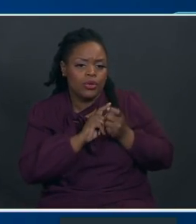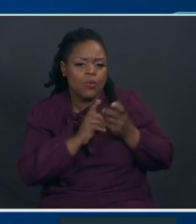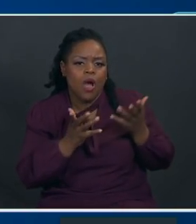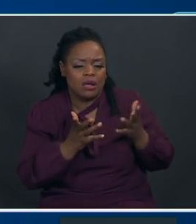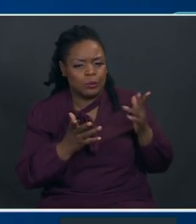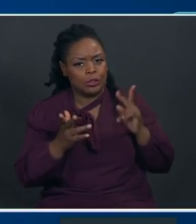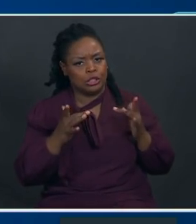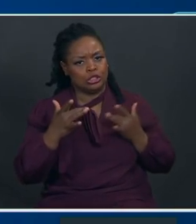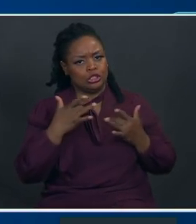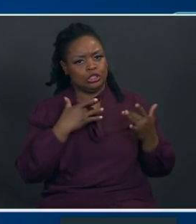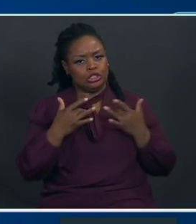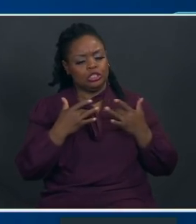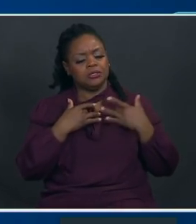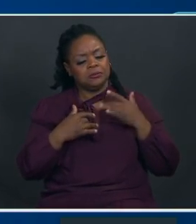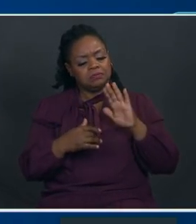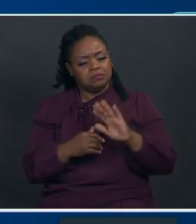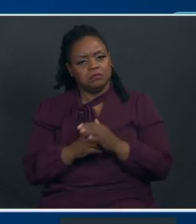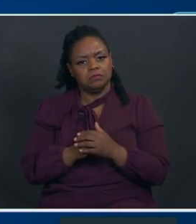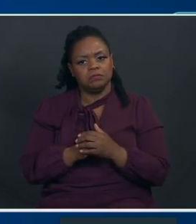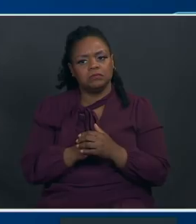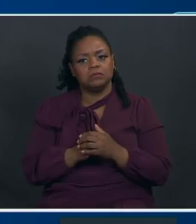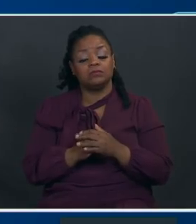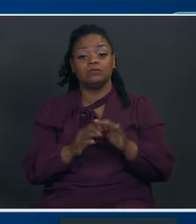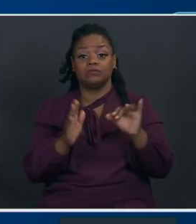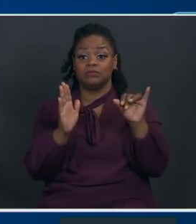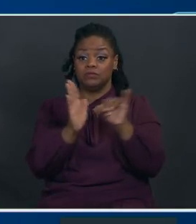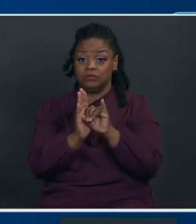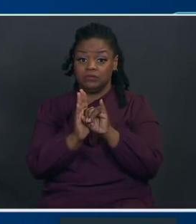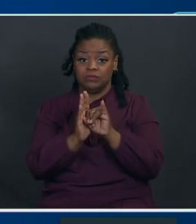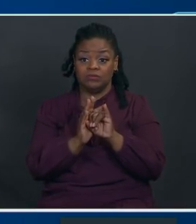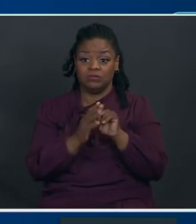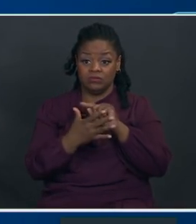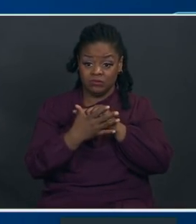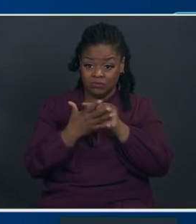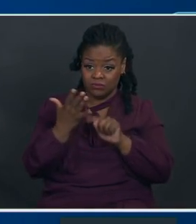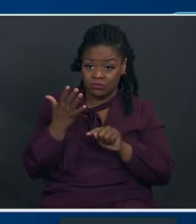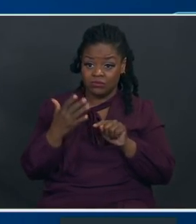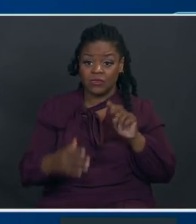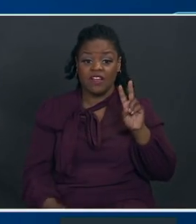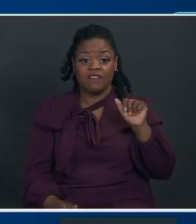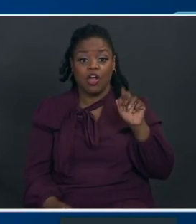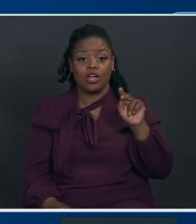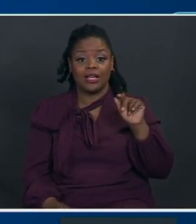The variants have been identified recently, seemed to spread more easily, they're more transmissible,